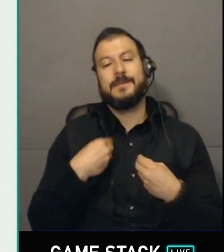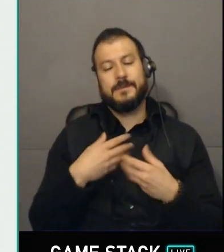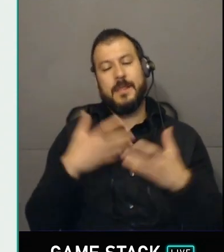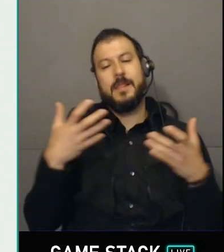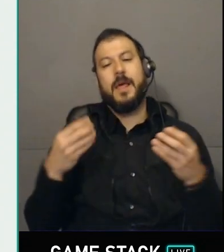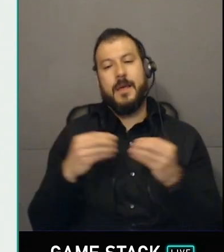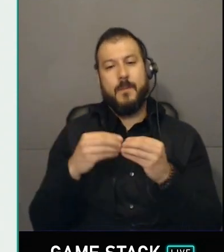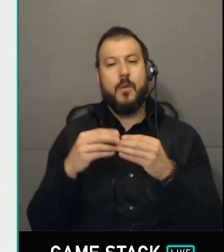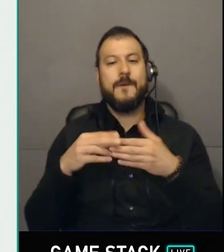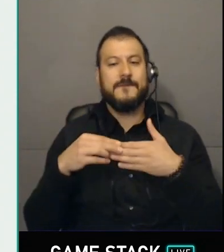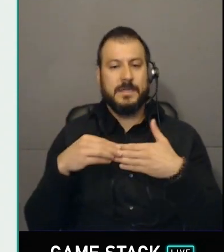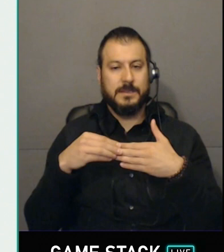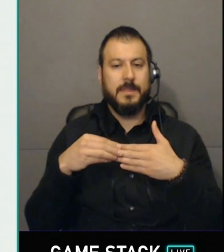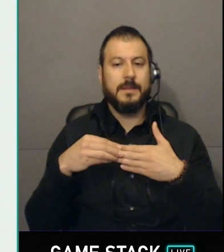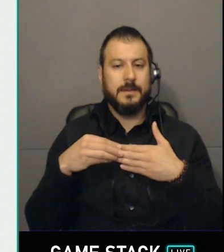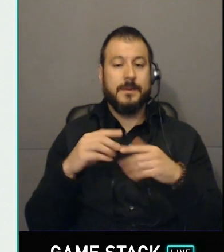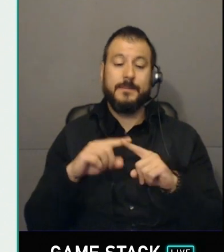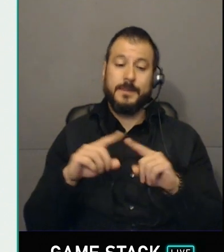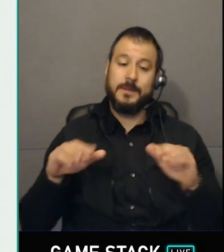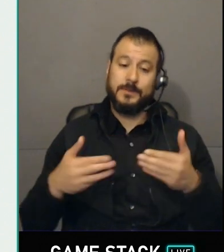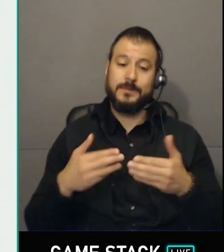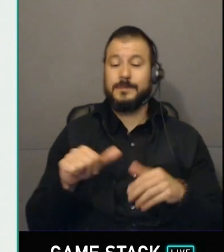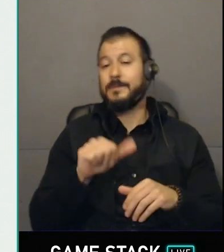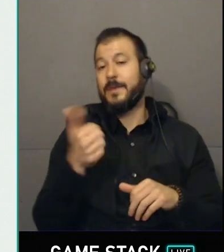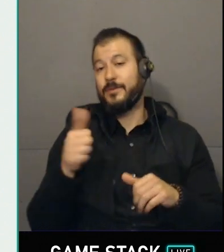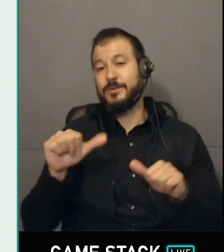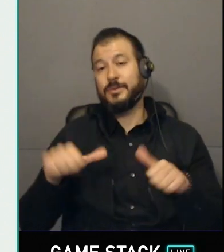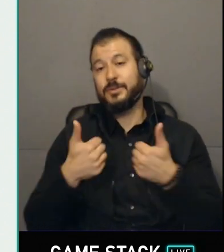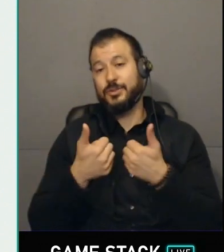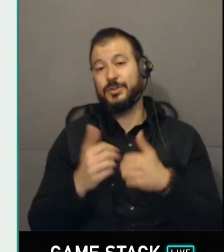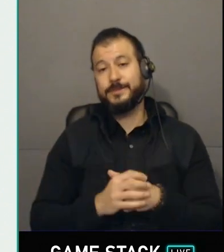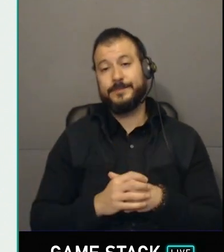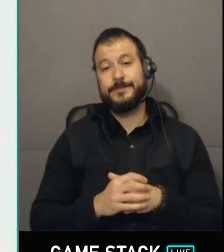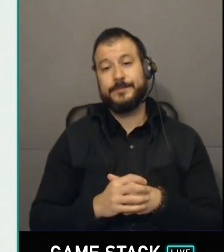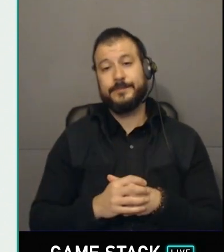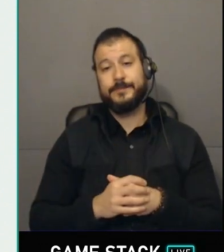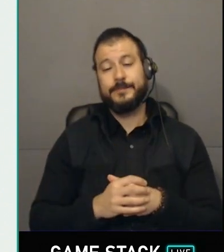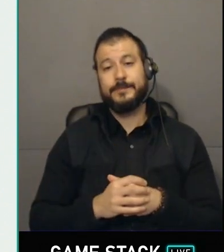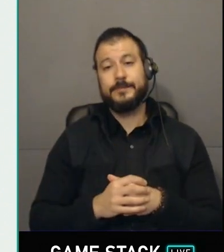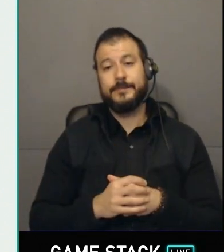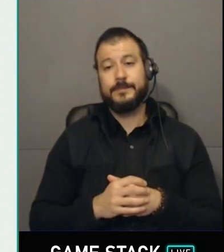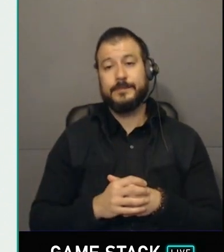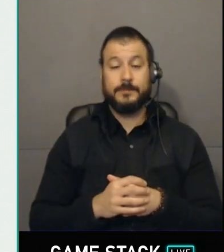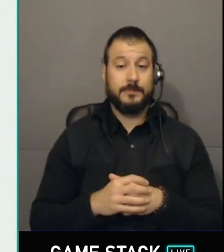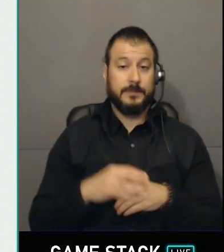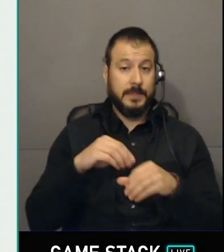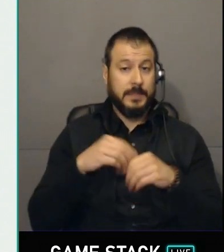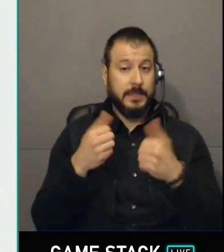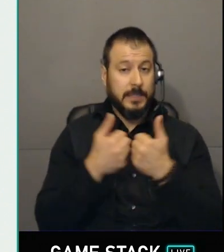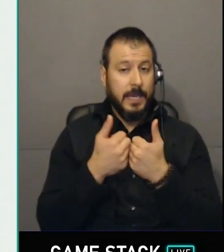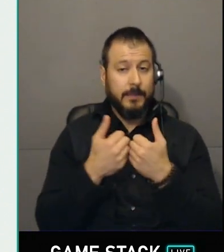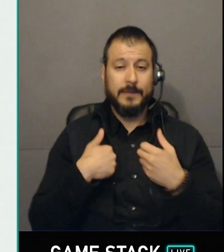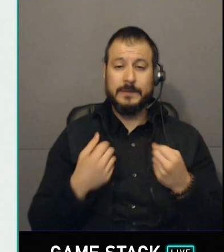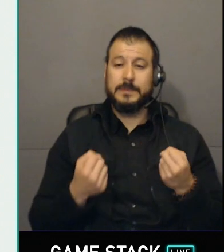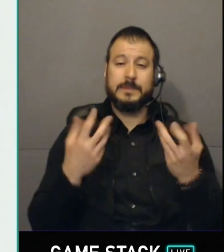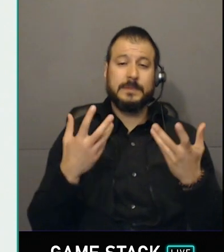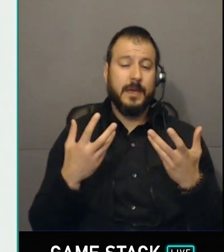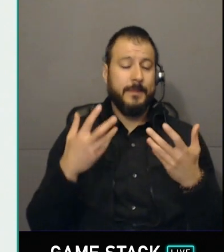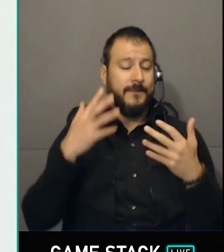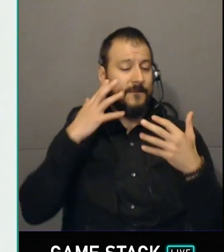but it also introduces other challenges. In a game, there's tons of audio that's going on,